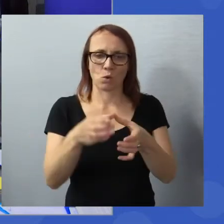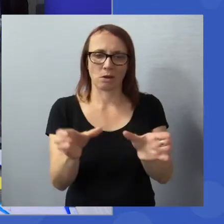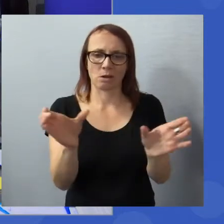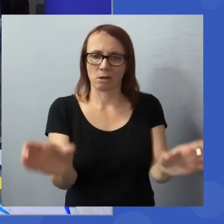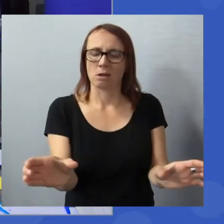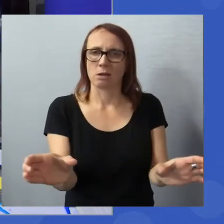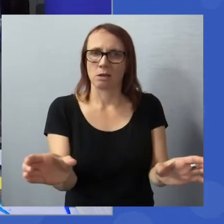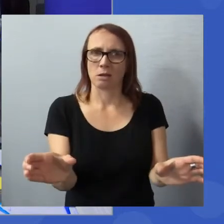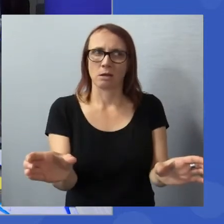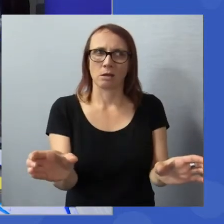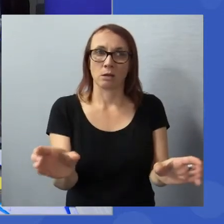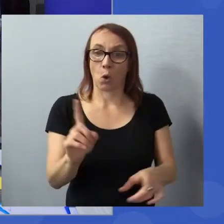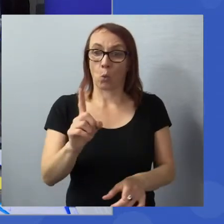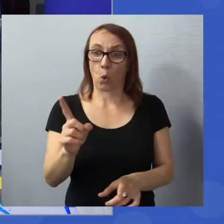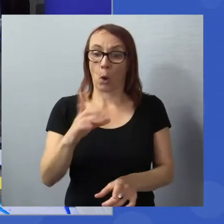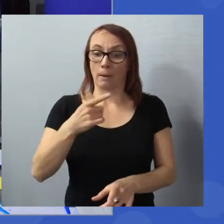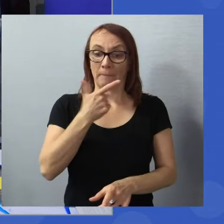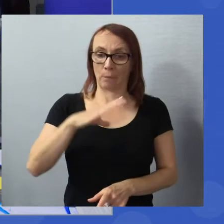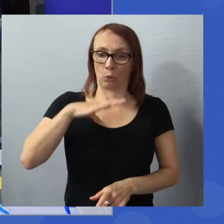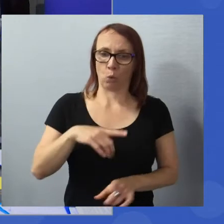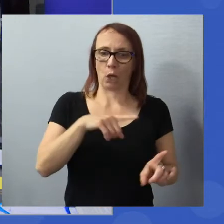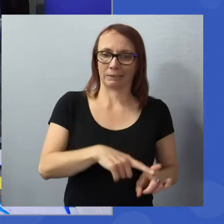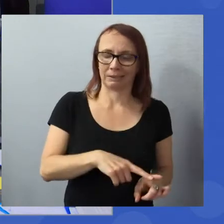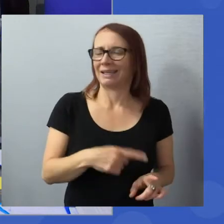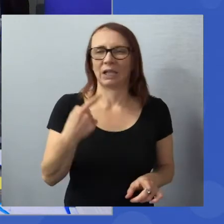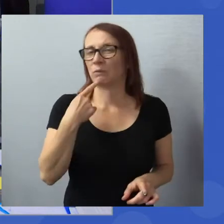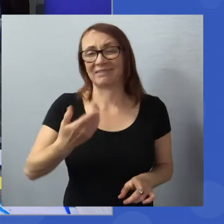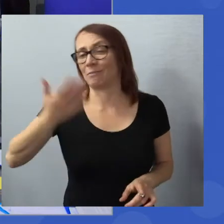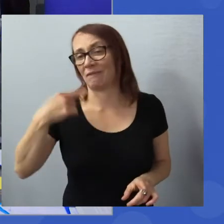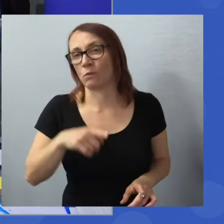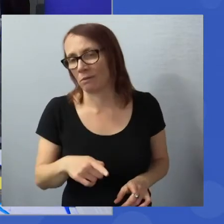people want and we've been through all this before but you've been talking